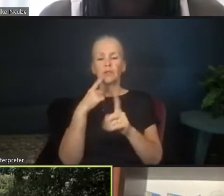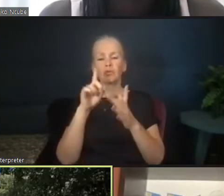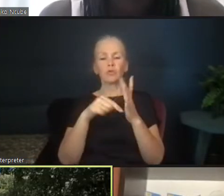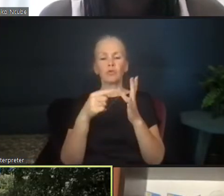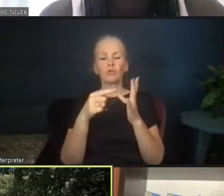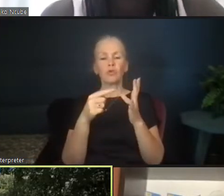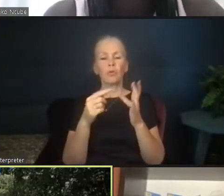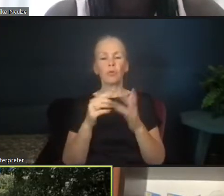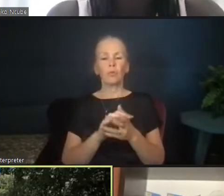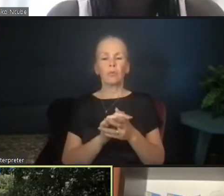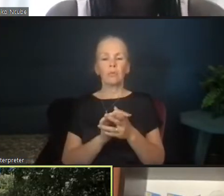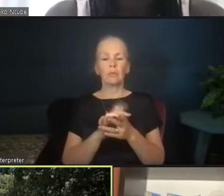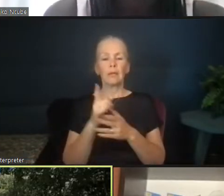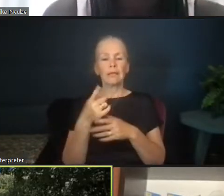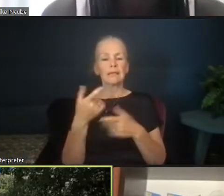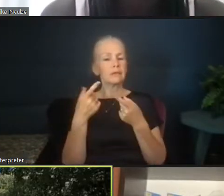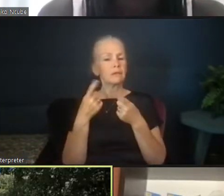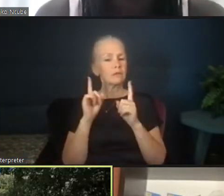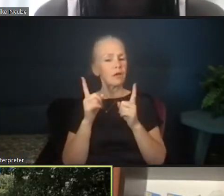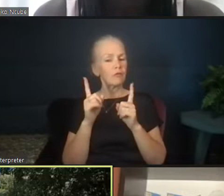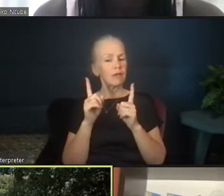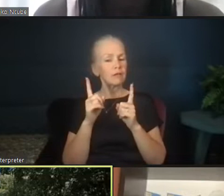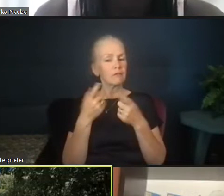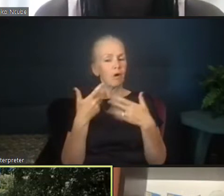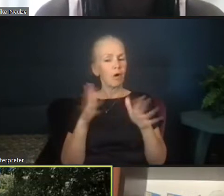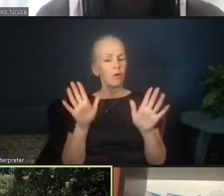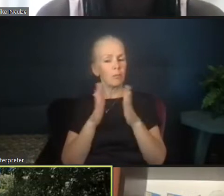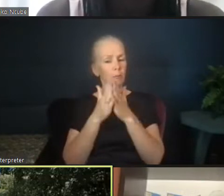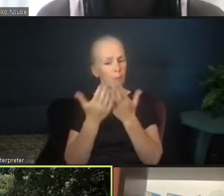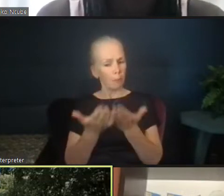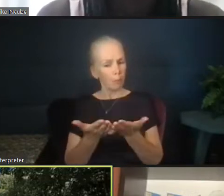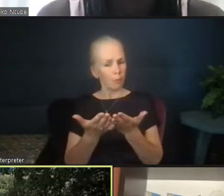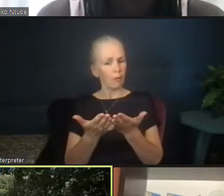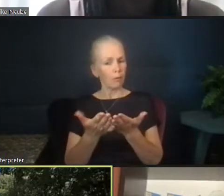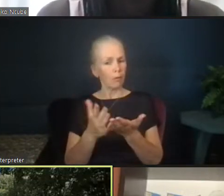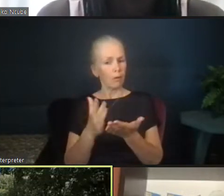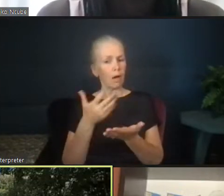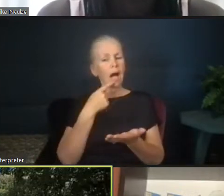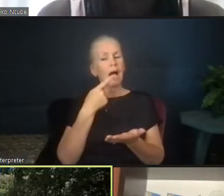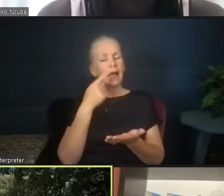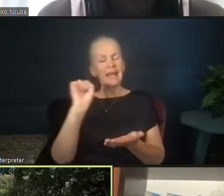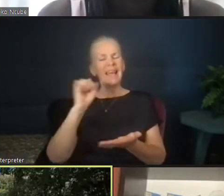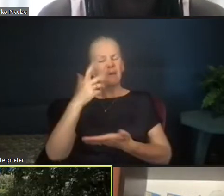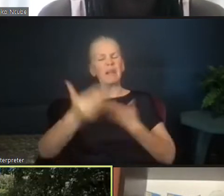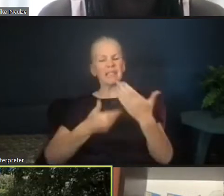and Joe is the director of Open Book and I will leave him to talk more about that when he